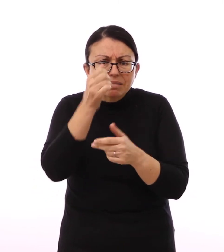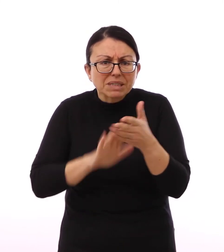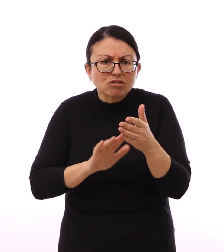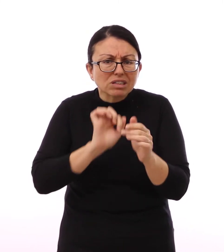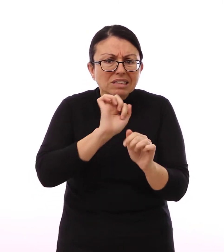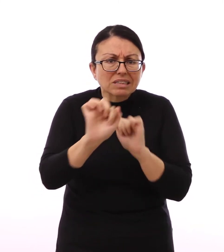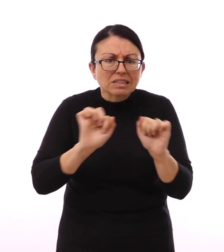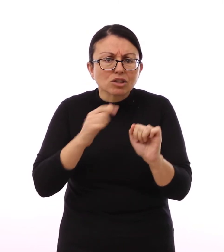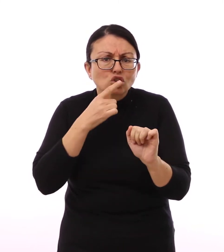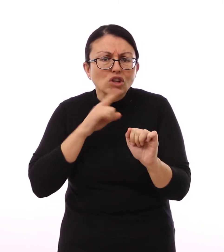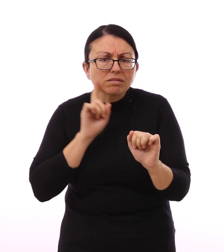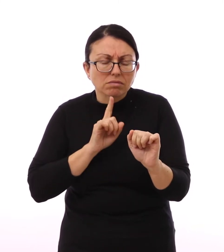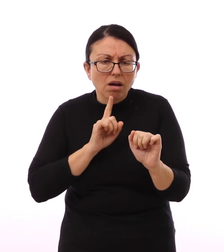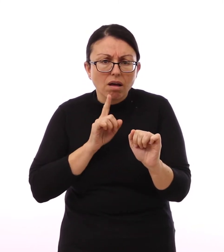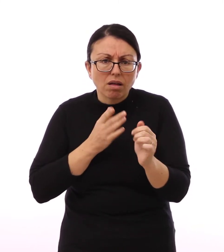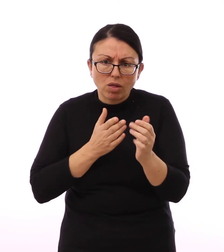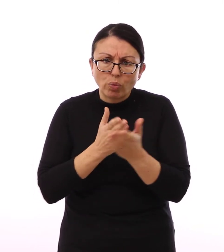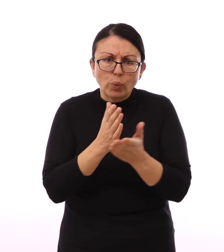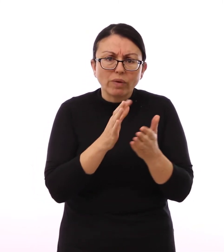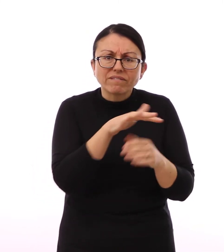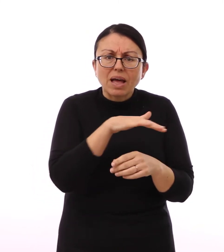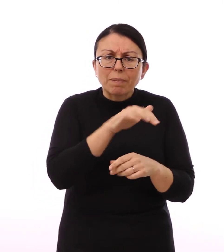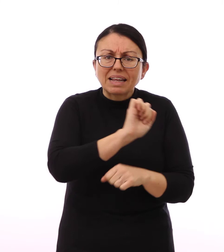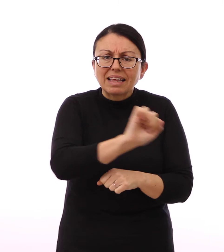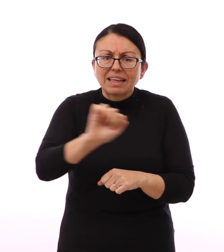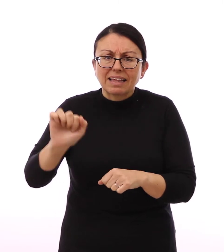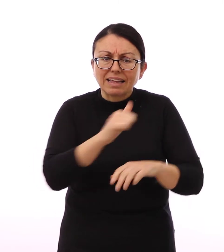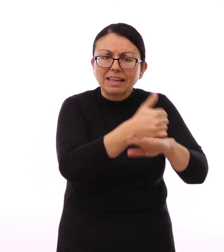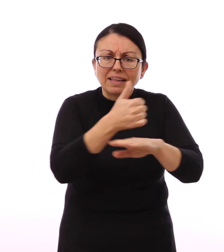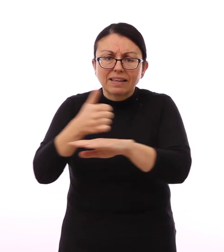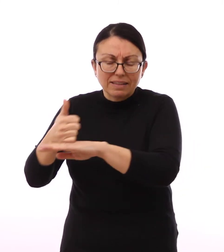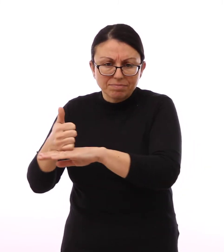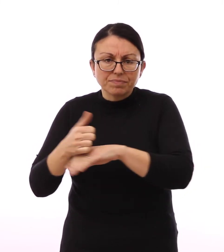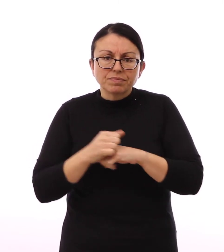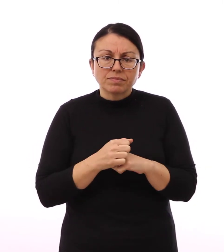of experiencing gender within a family setting,